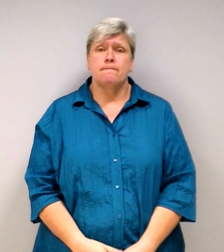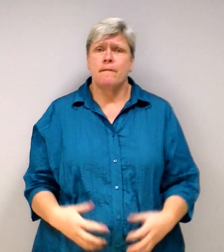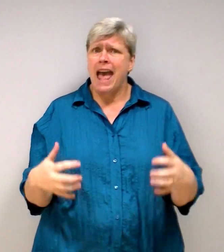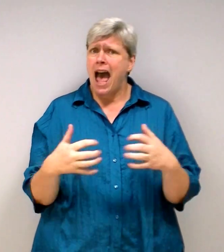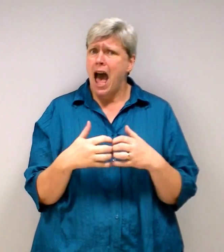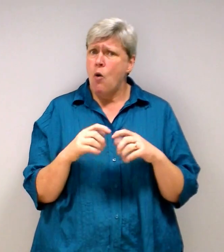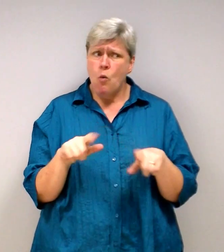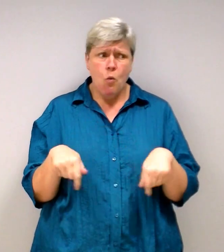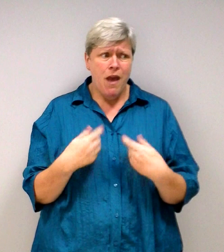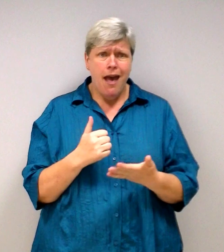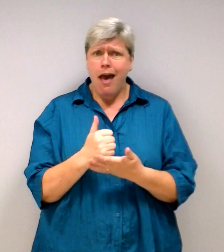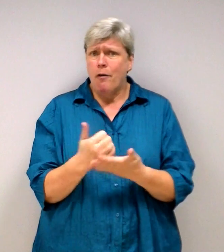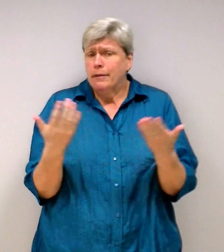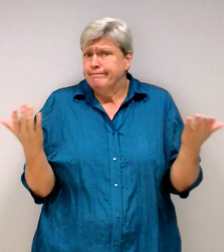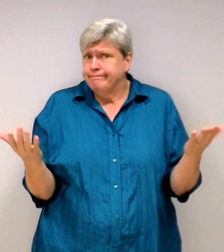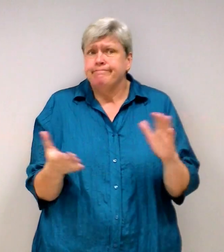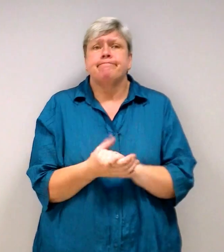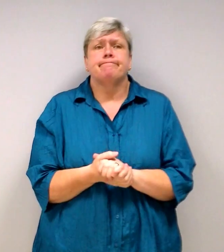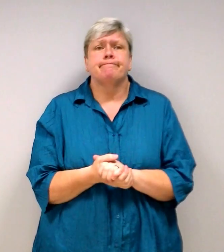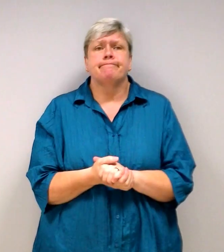How We Help